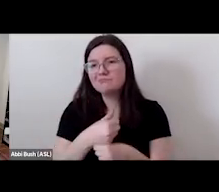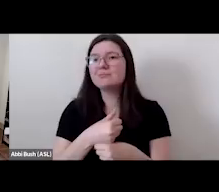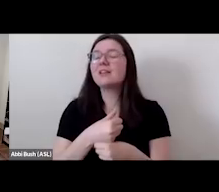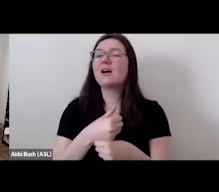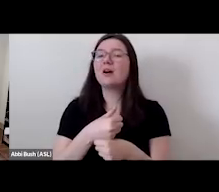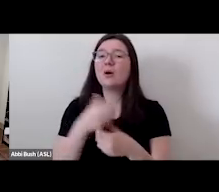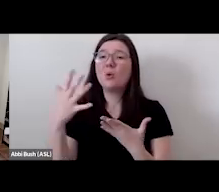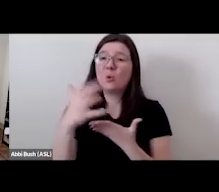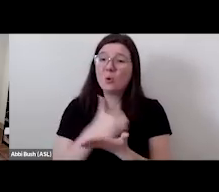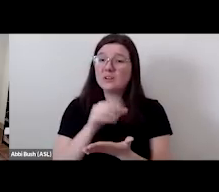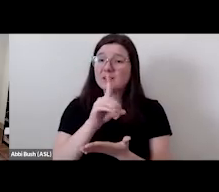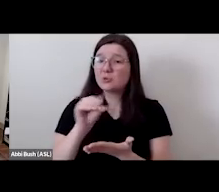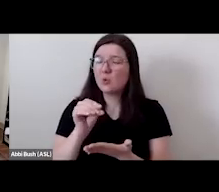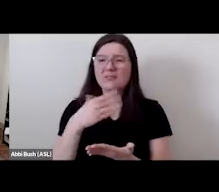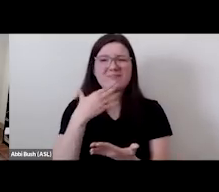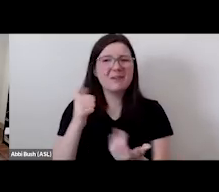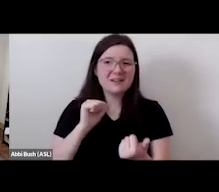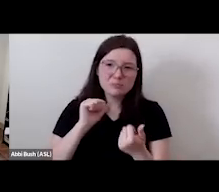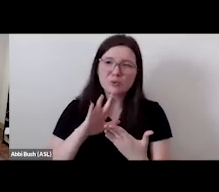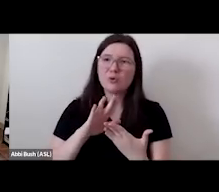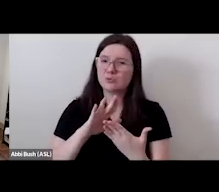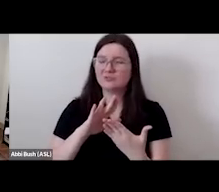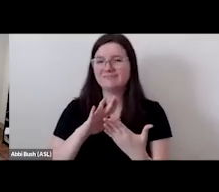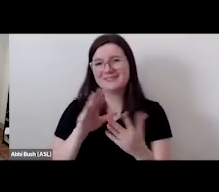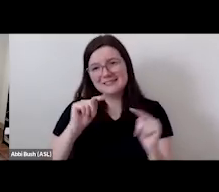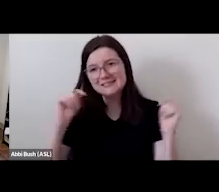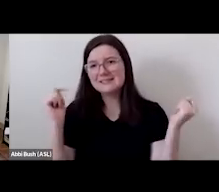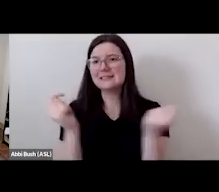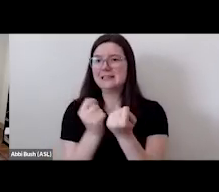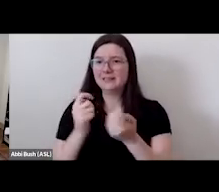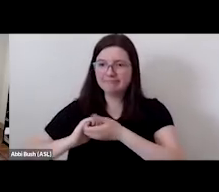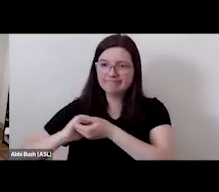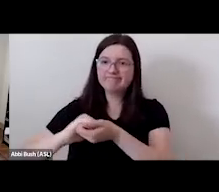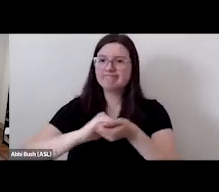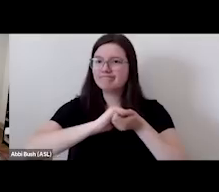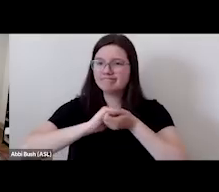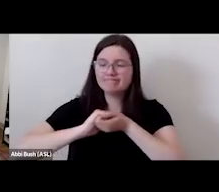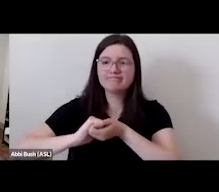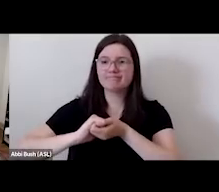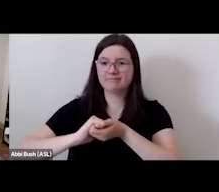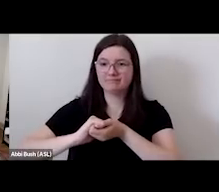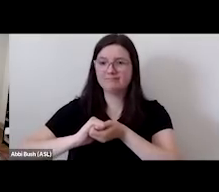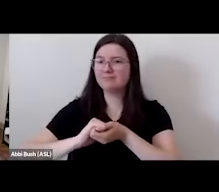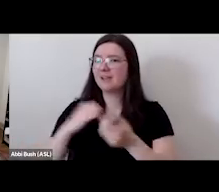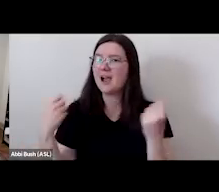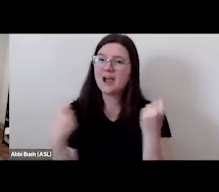It is such a, an effort of collaboration, of working together and of advocacy for our clients